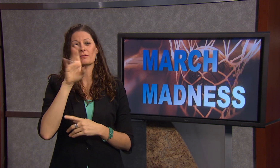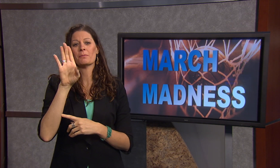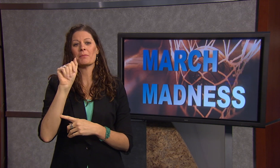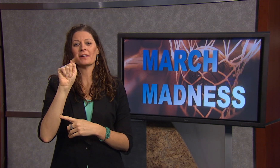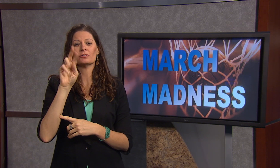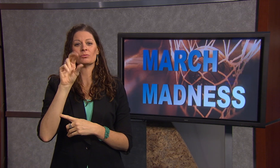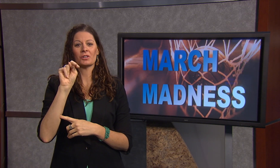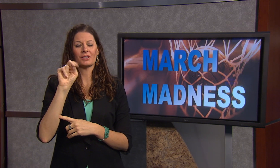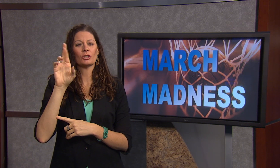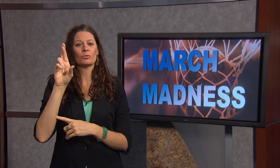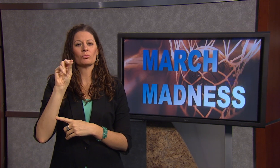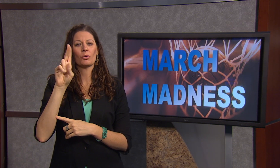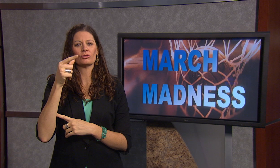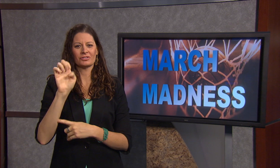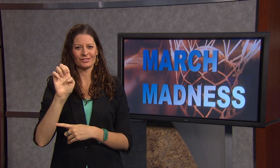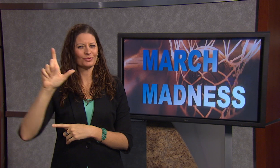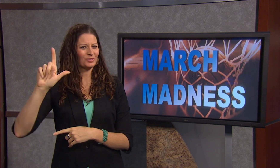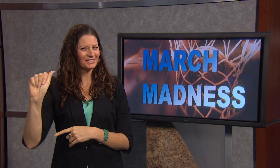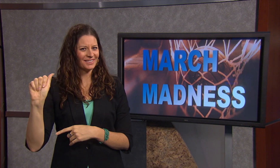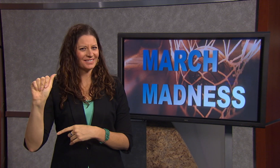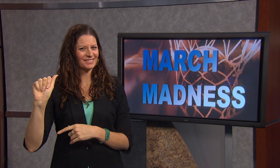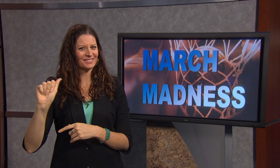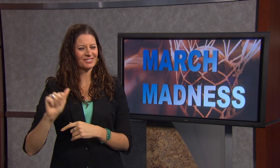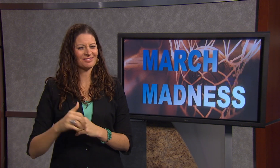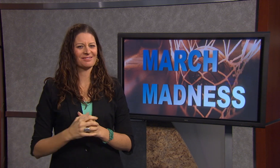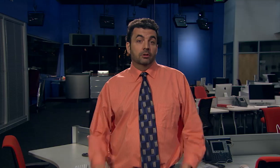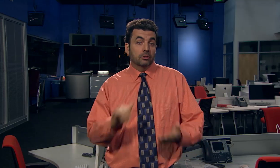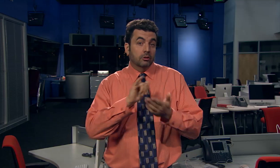UNIVERSITY IN BATON ROUGE, LOUISIANA.